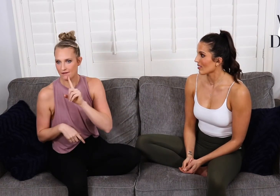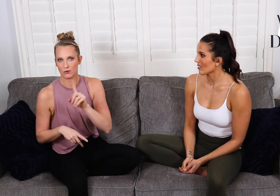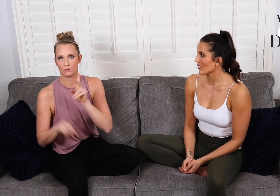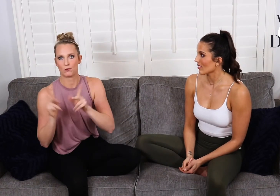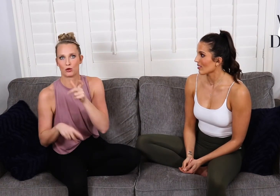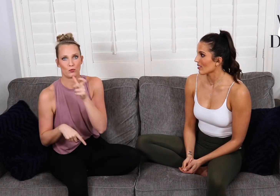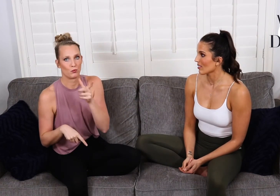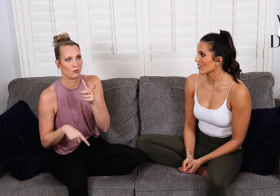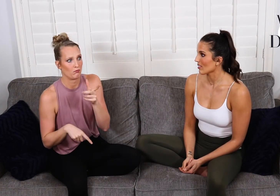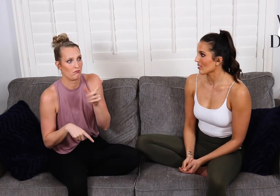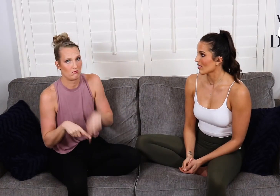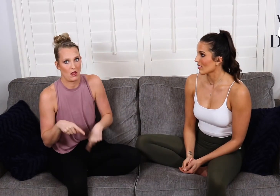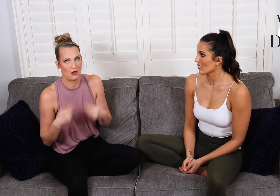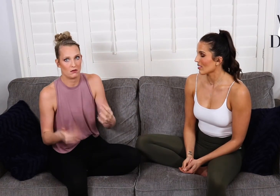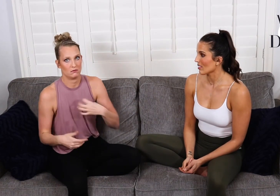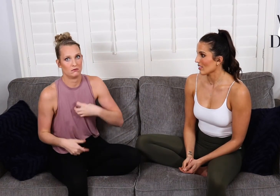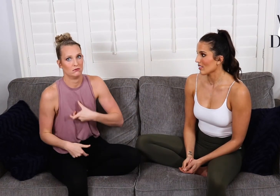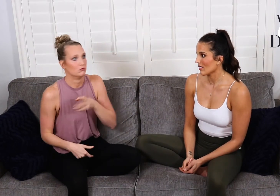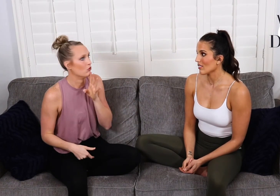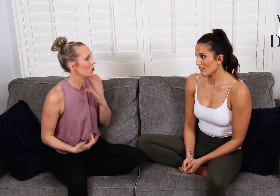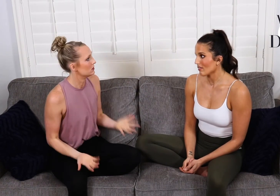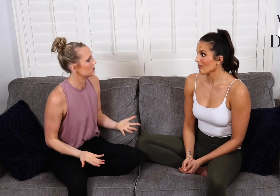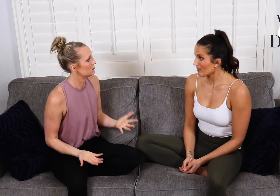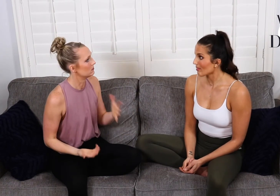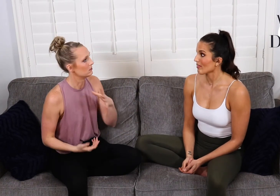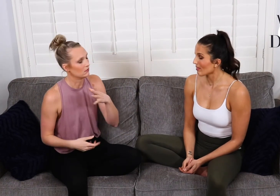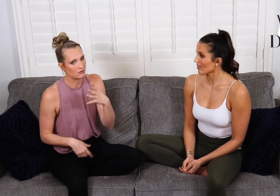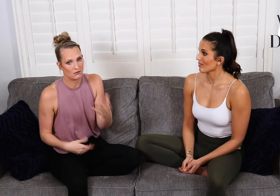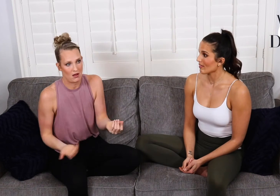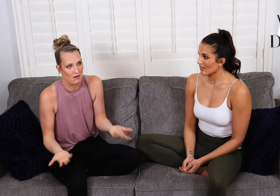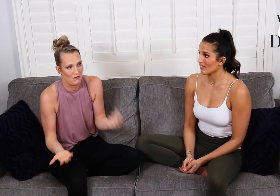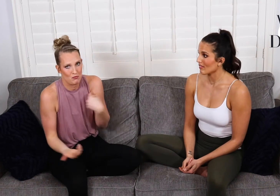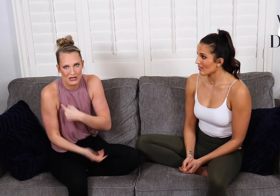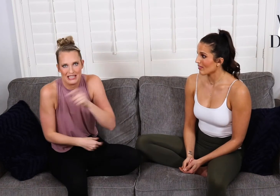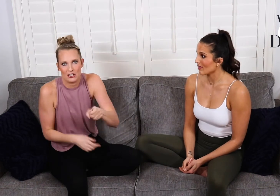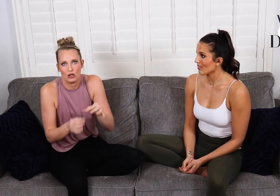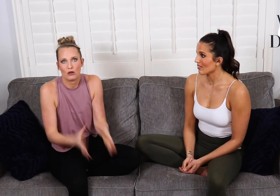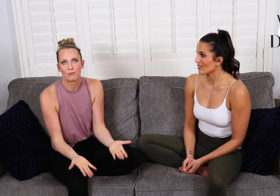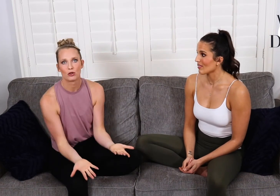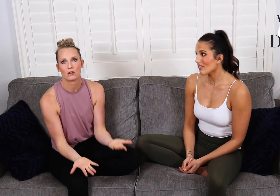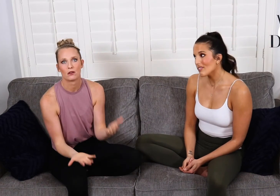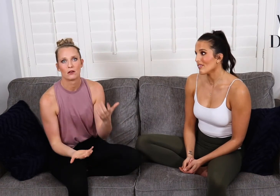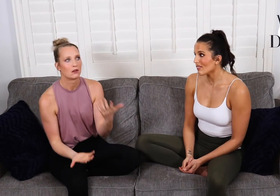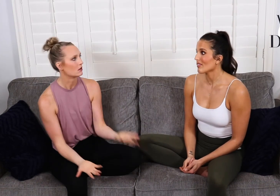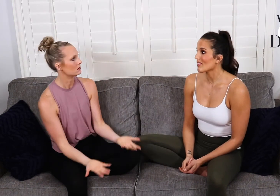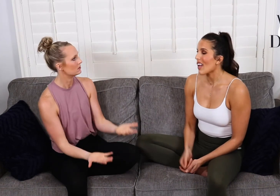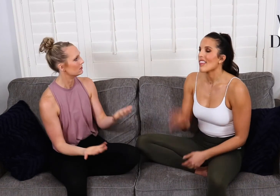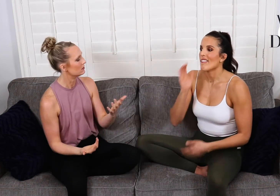are a lot of Deaf people who can't just switch gears and start talking and we need those interpreters